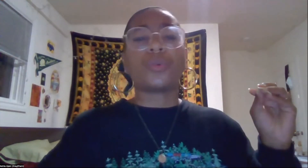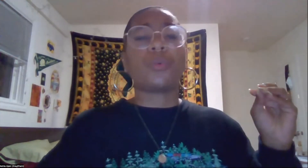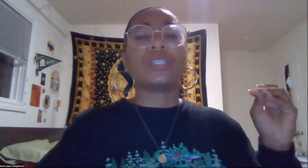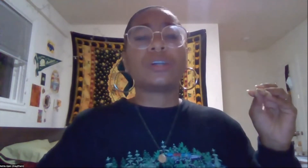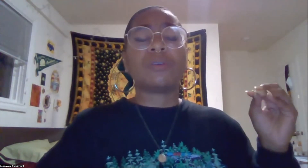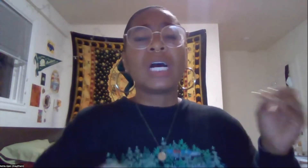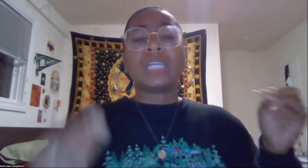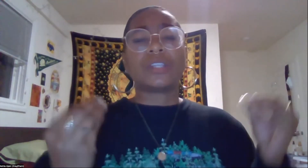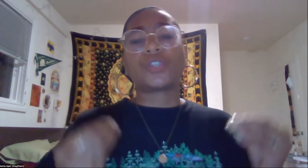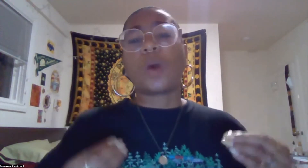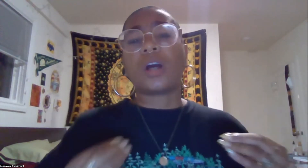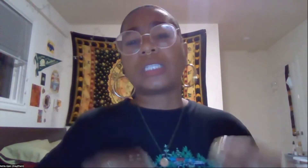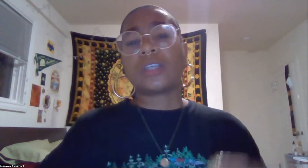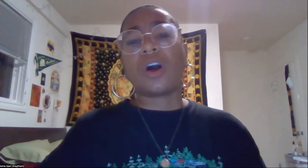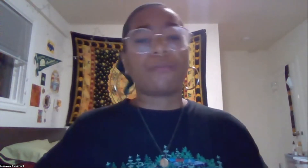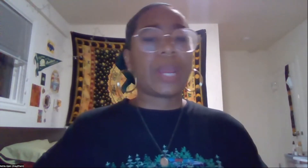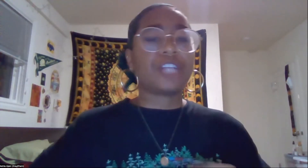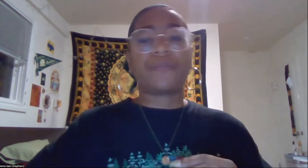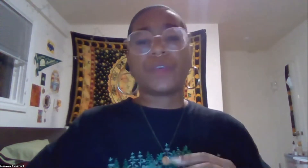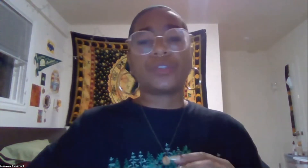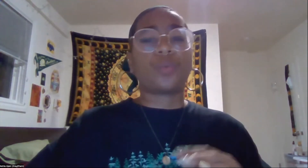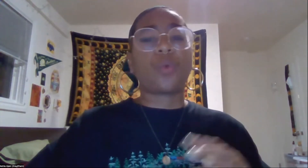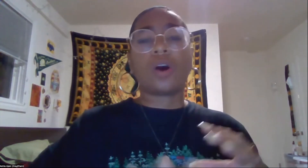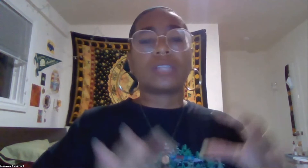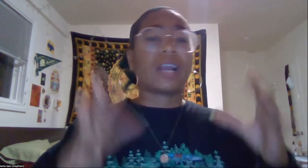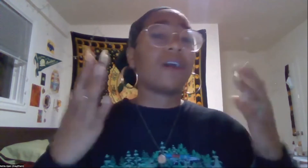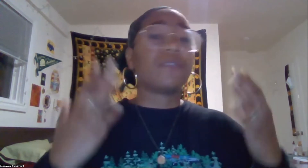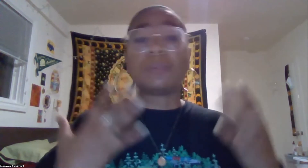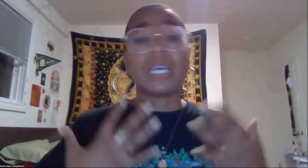the window until a swansong of rage fills the walls and covers me